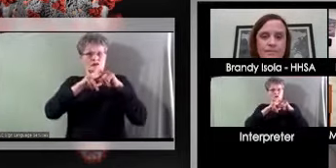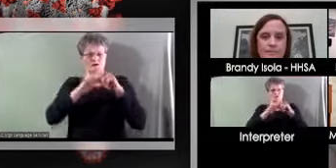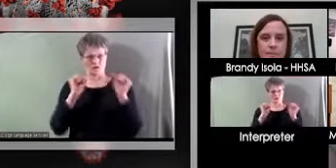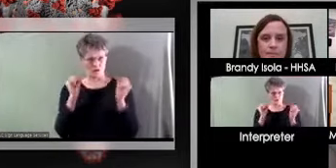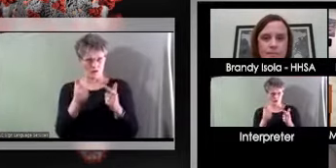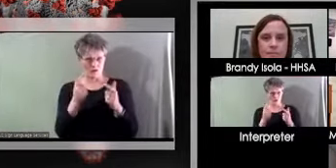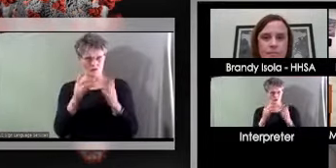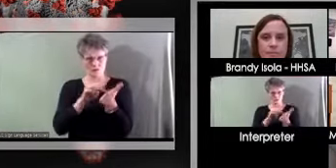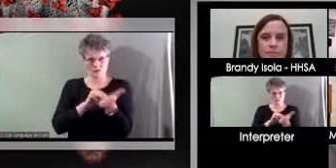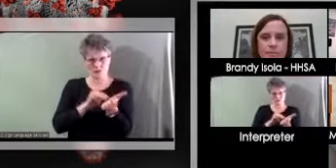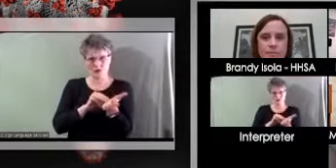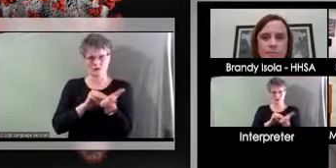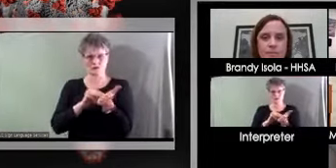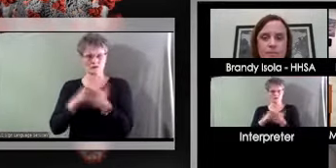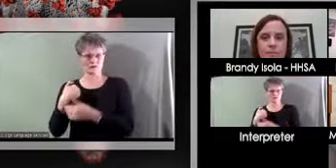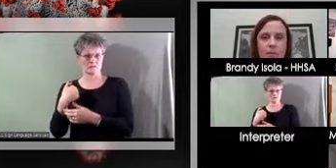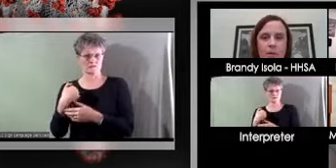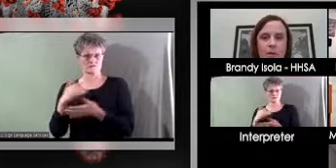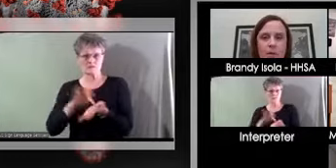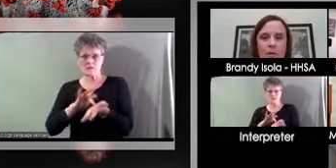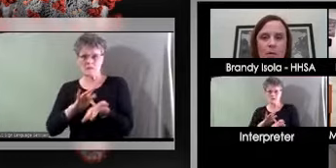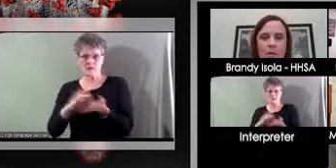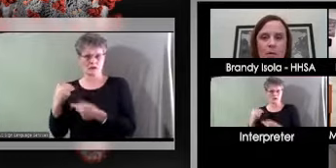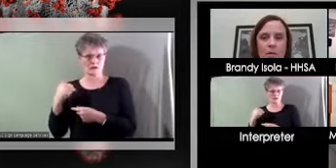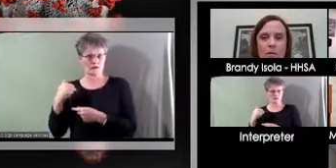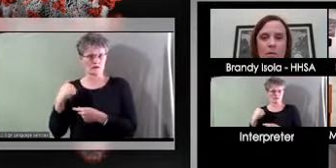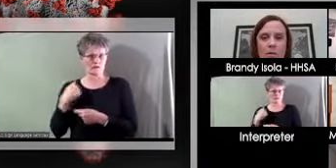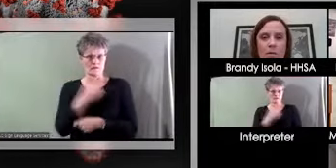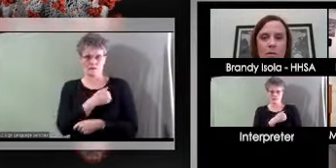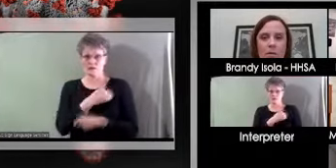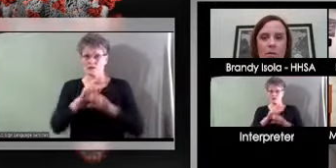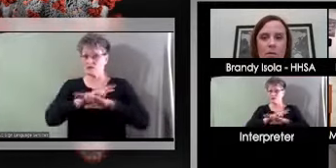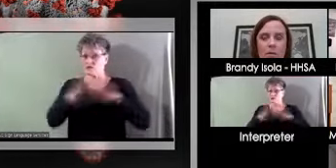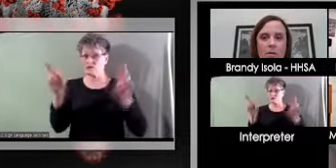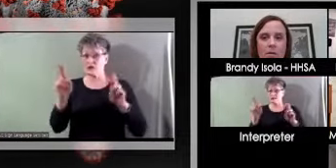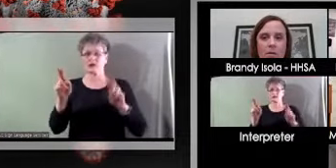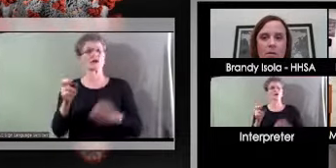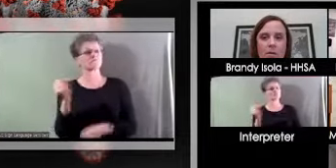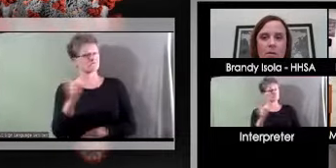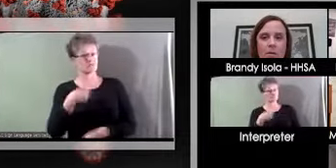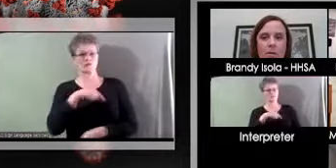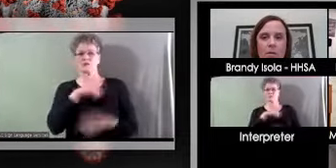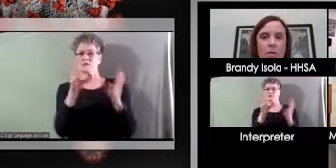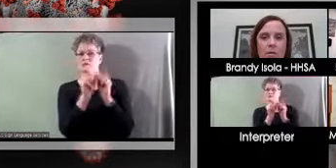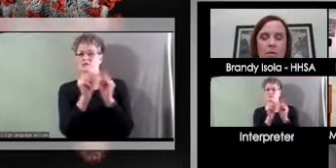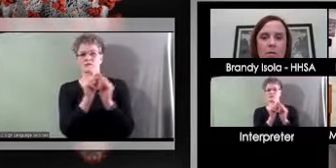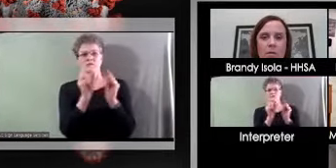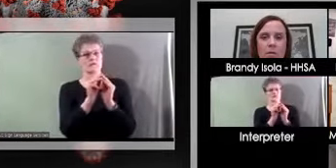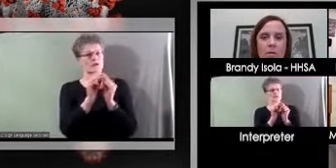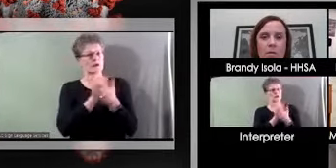(Mercy) We have, we actually been having meetings weekly with our county partners and all the hospitals together meet once a week